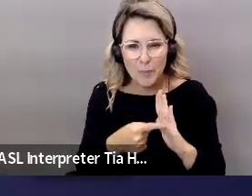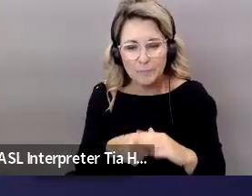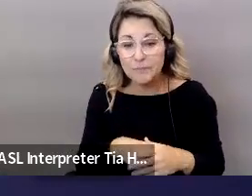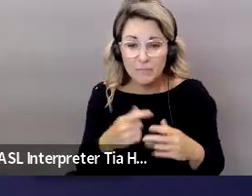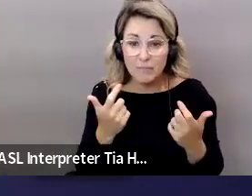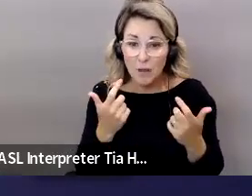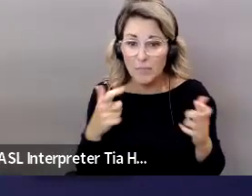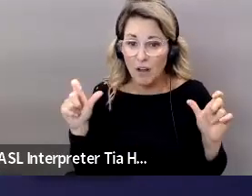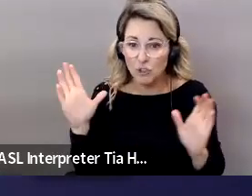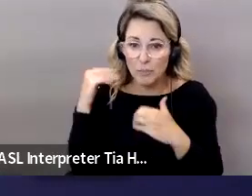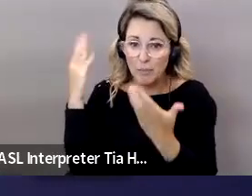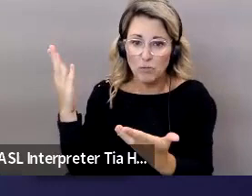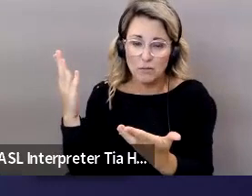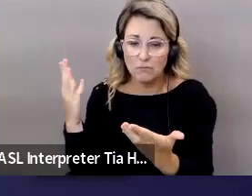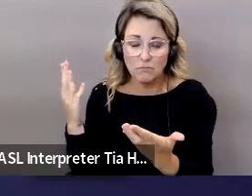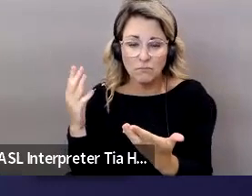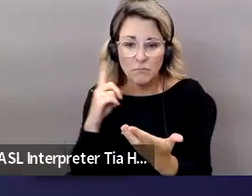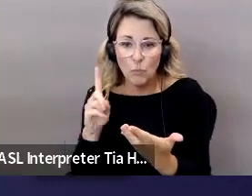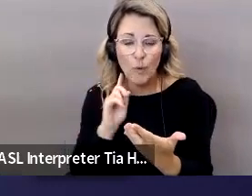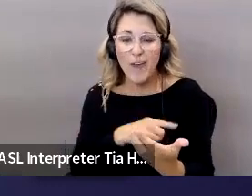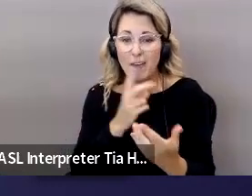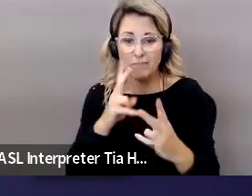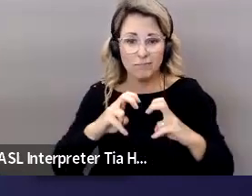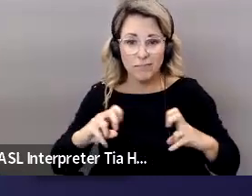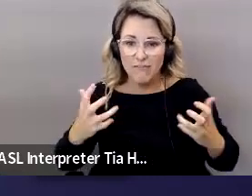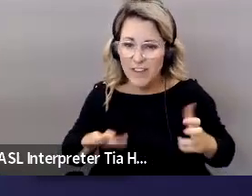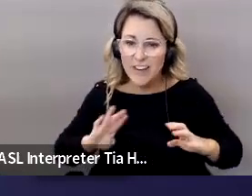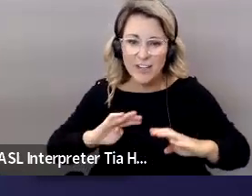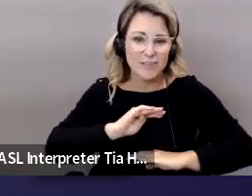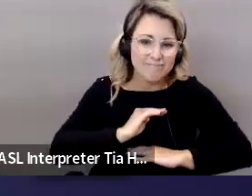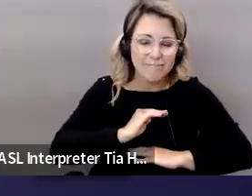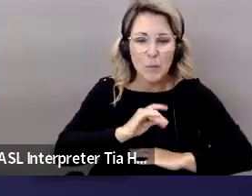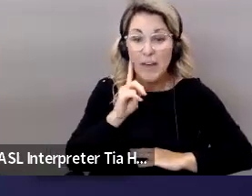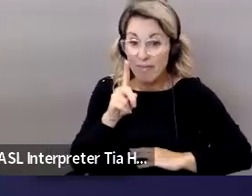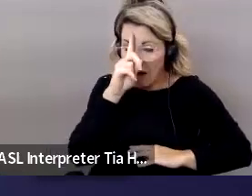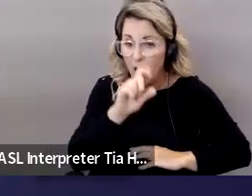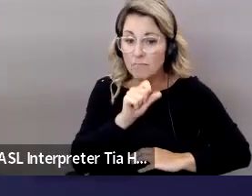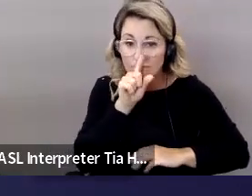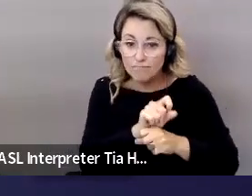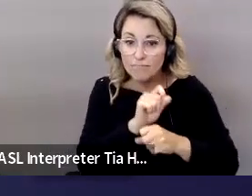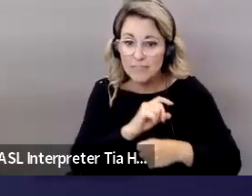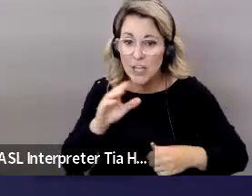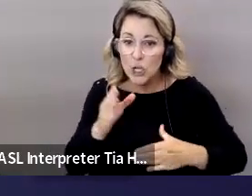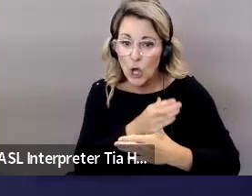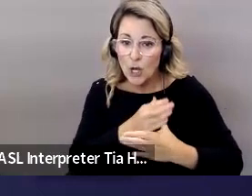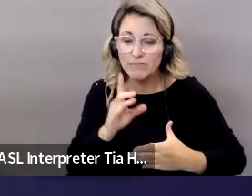on. We had it all hashed out and developed. We thought we had a cost sharing opportunity lined